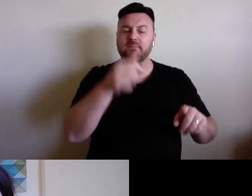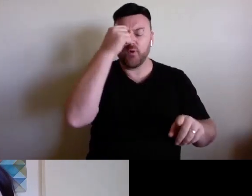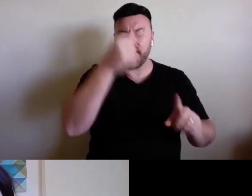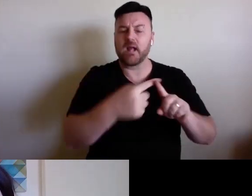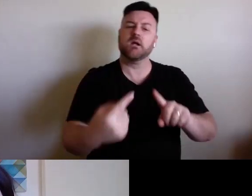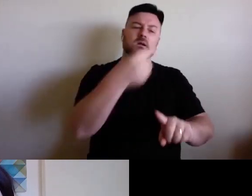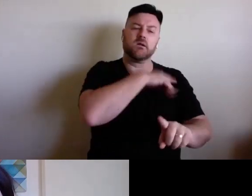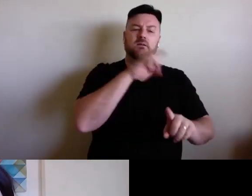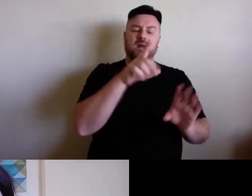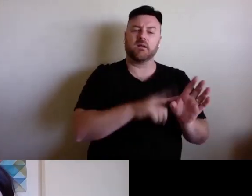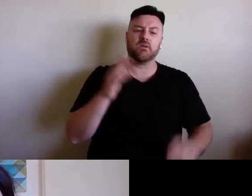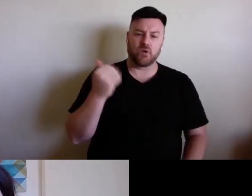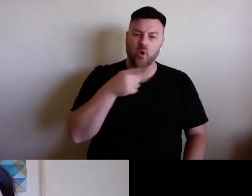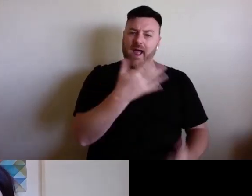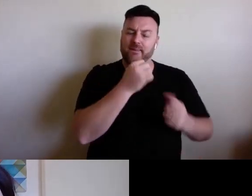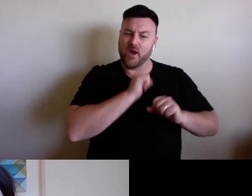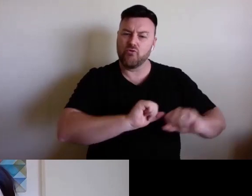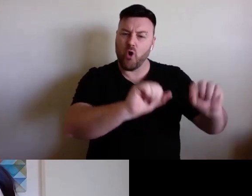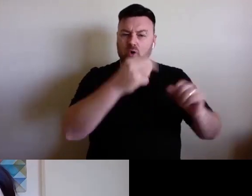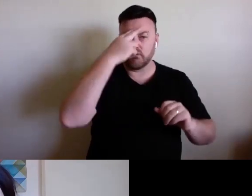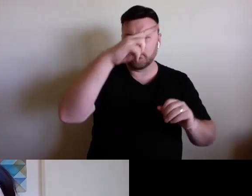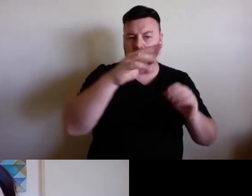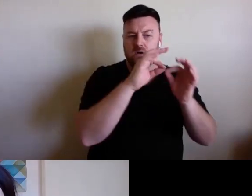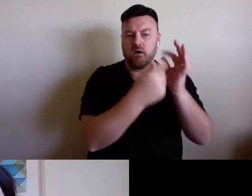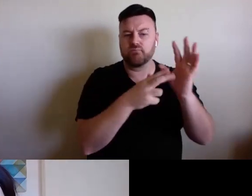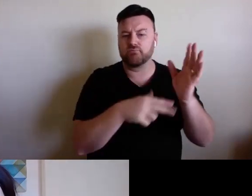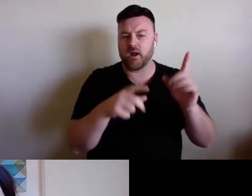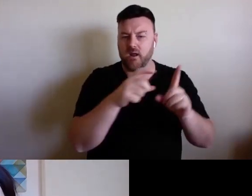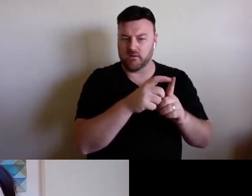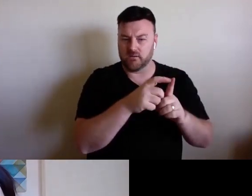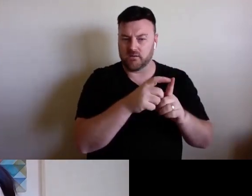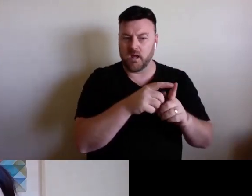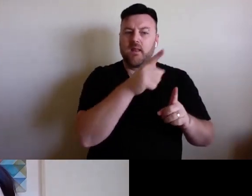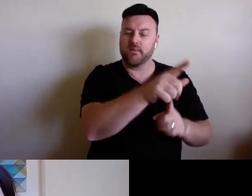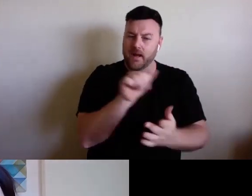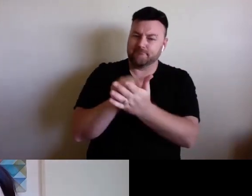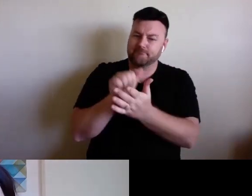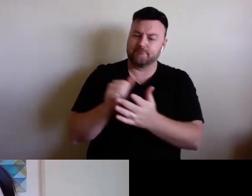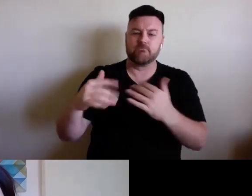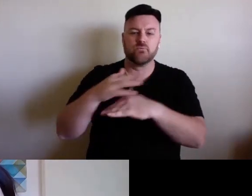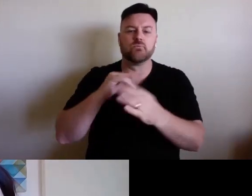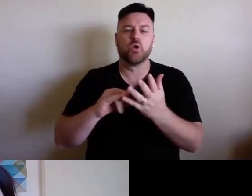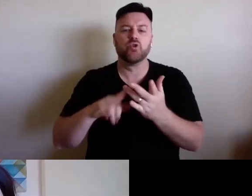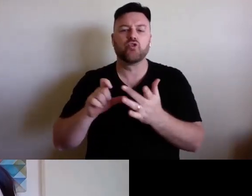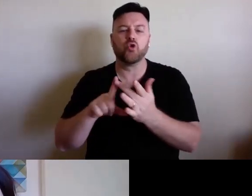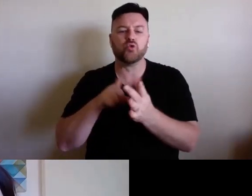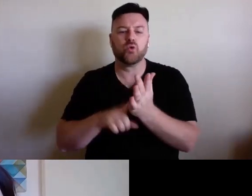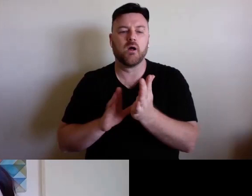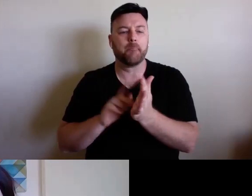leverage social media. Secret Cinema - tell no-one. Of course, people would go into these amazing worlds they built, and of course the first